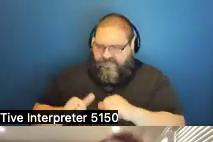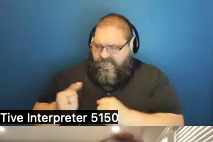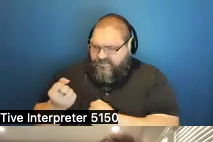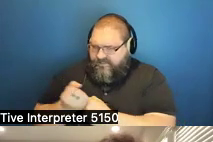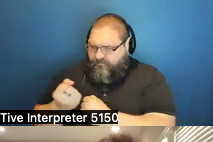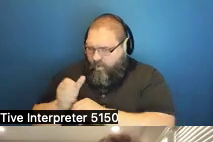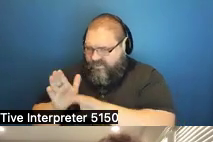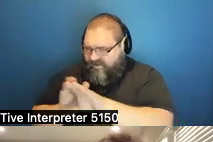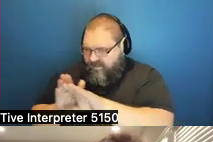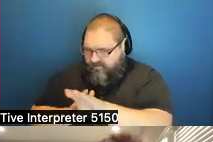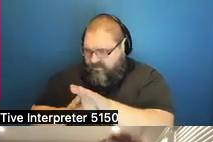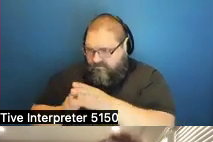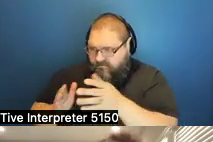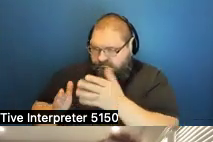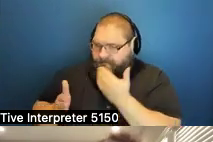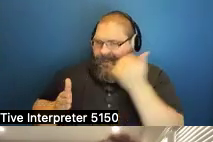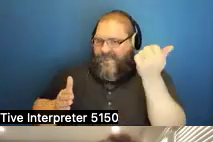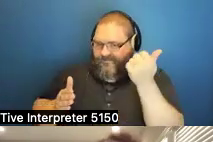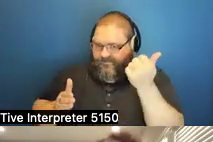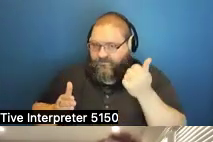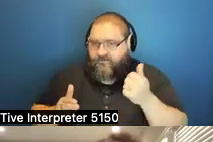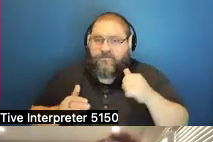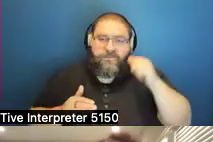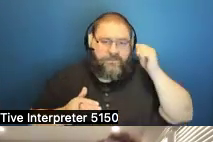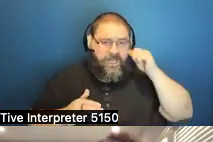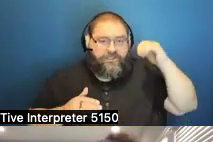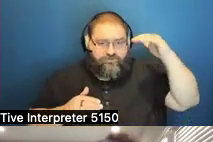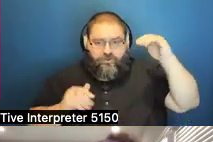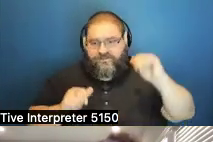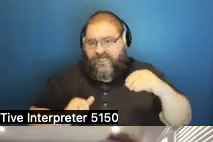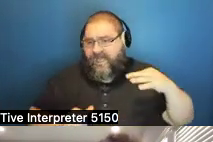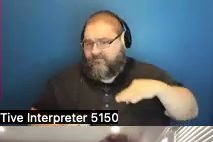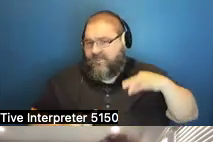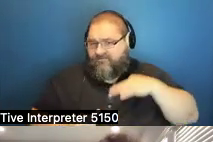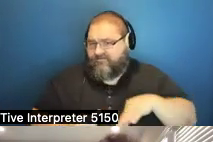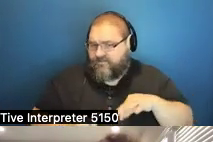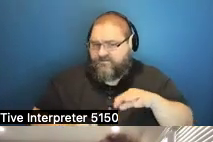19:49:37 I could have… I could happen. 19:49:40 August can benefit, too.